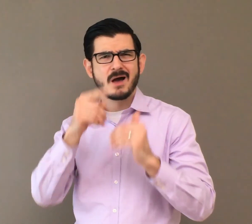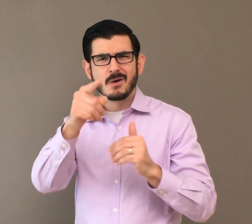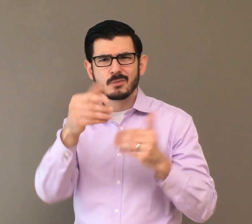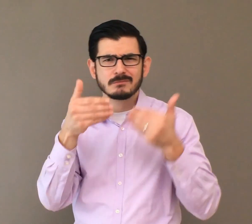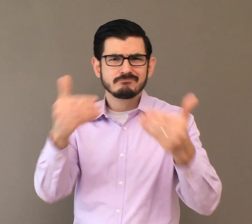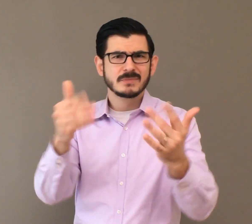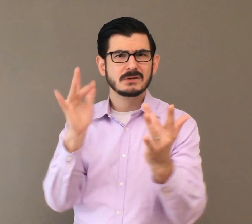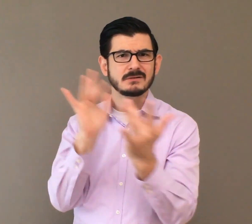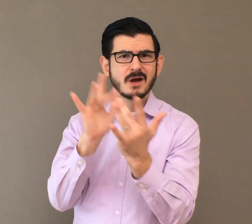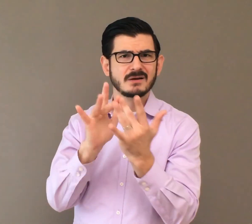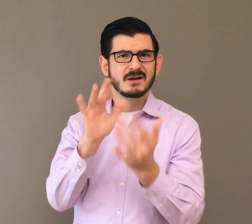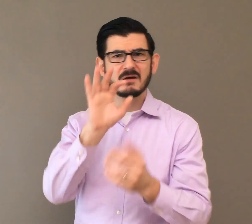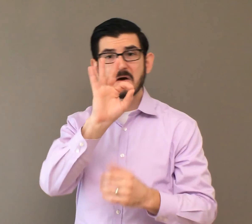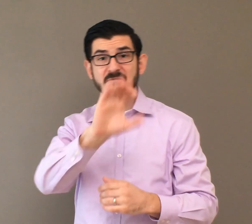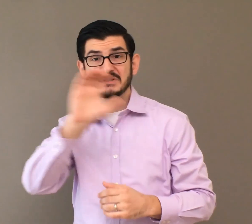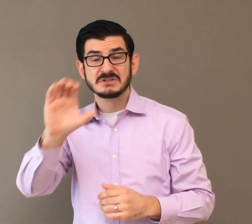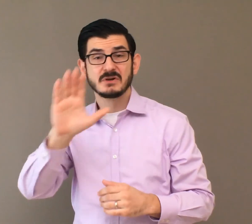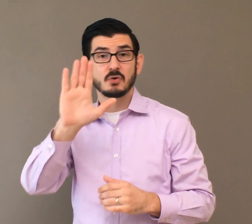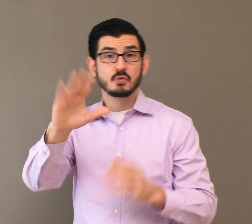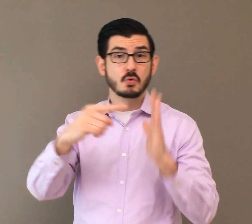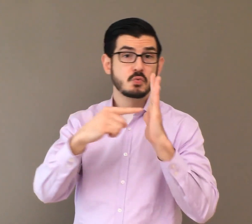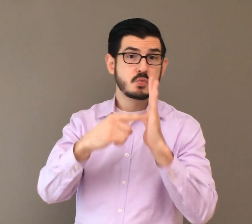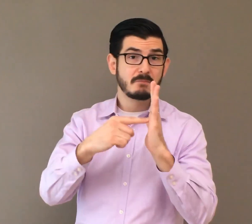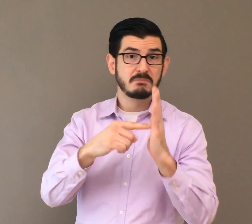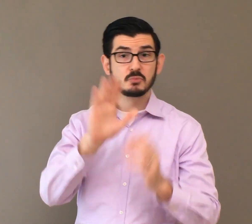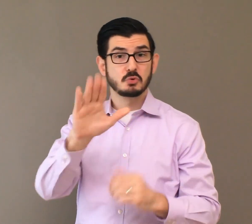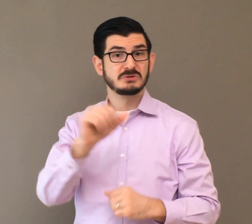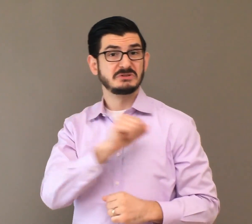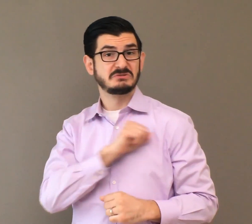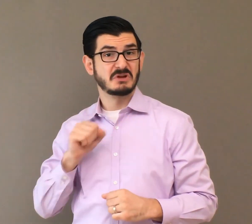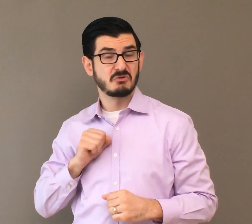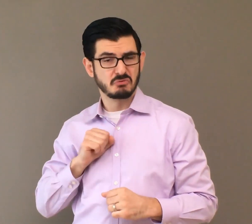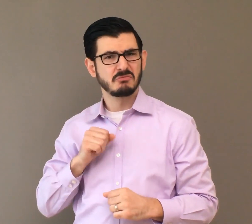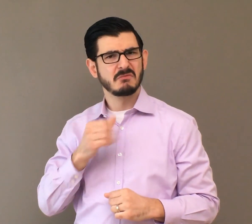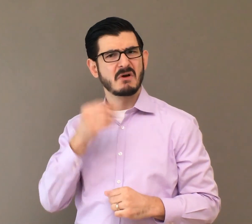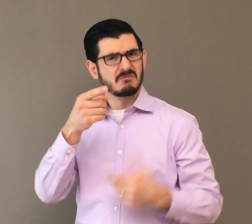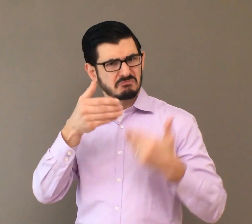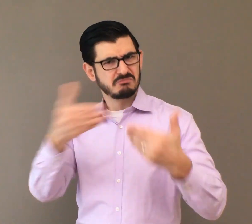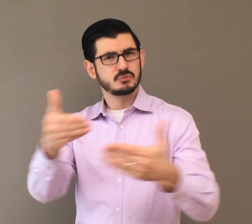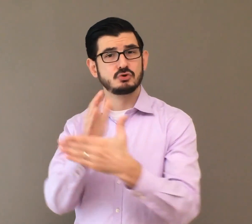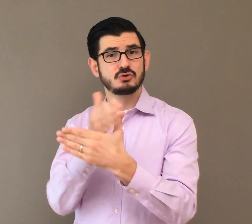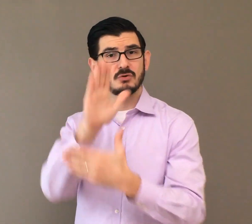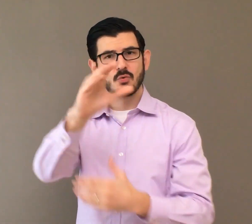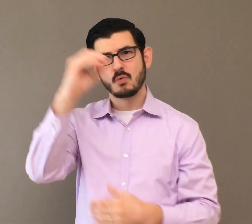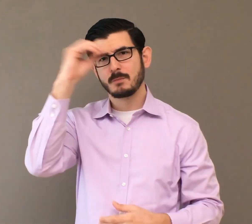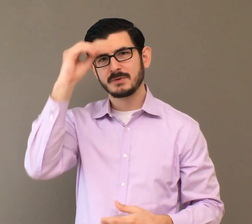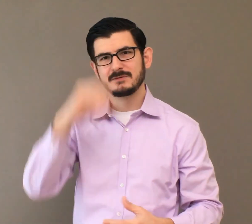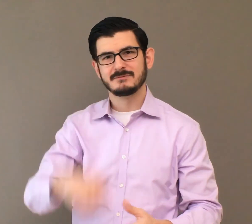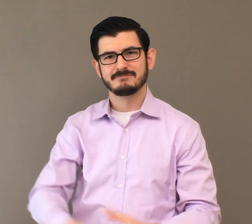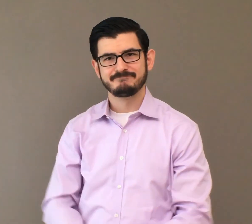the Federal Communications Commission, your Congressional representative, or your senator to share your perspective.